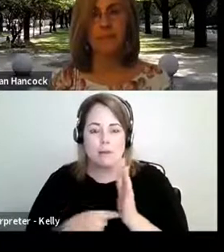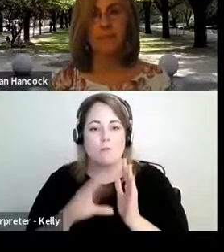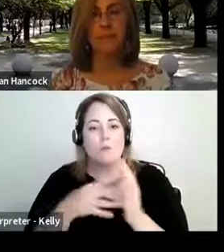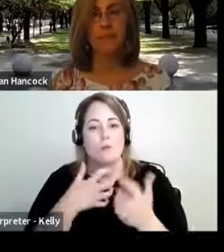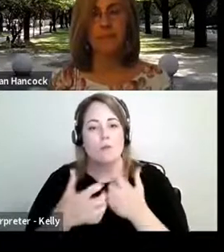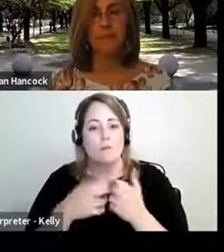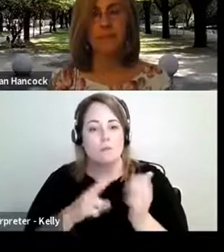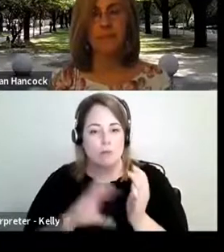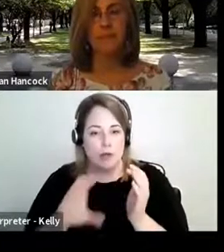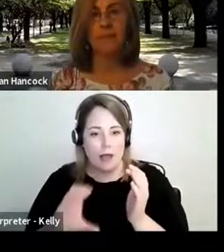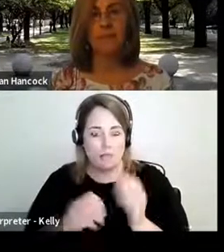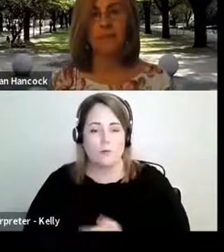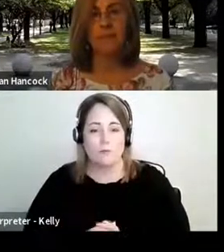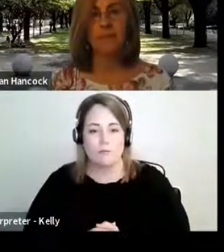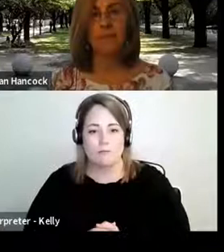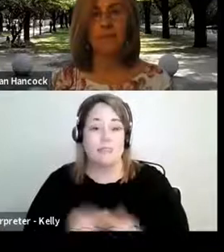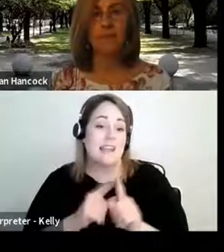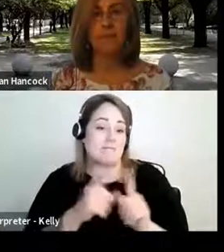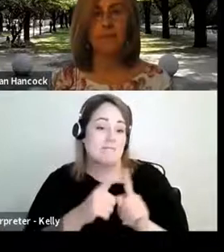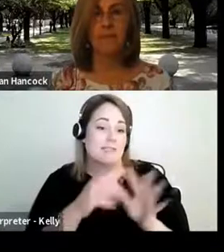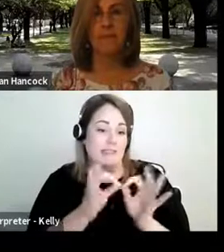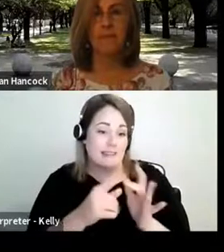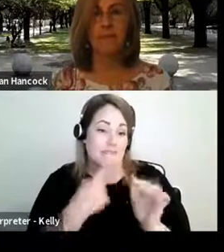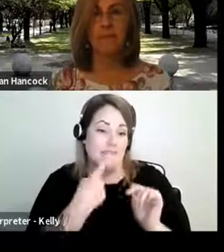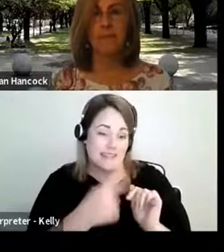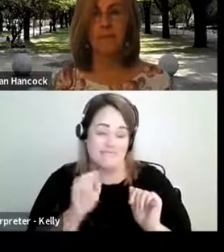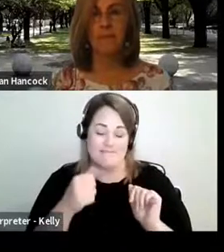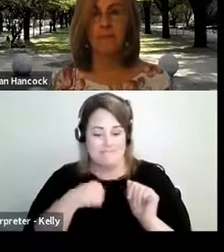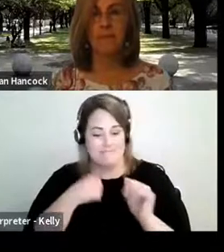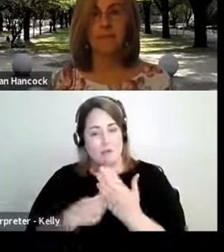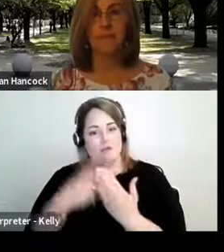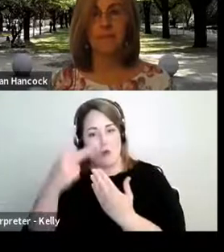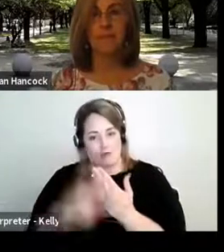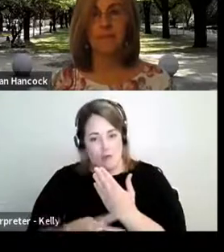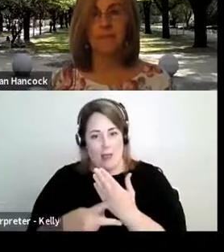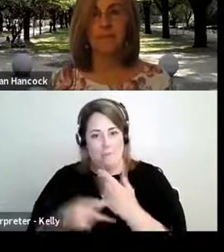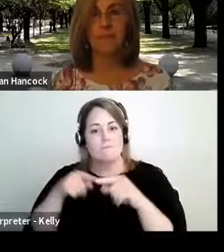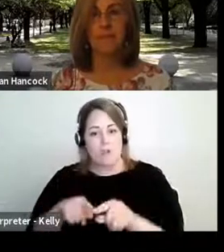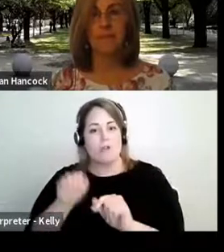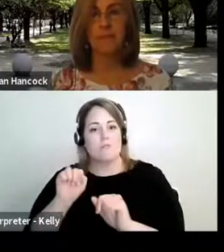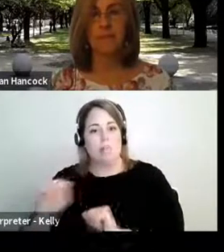So as Debbie just said, our program was adapted from the Curtin model. So we have